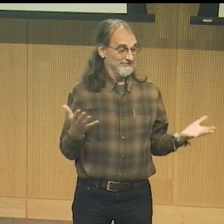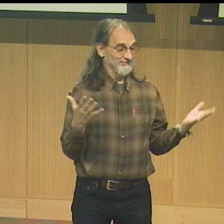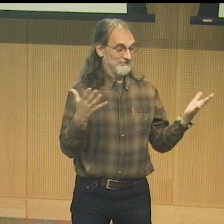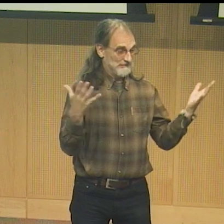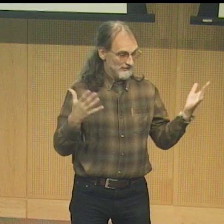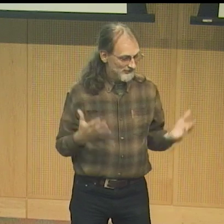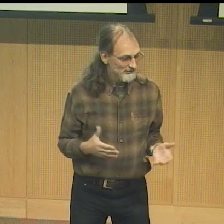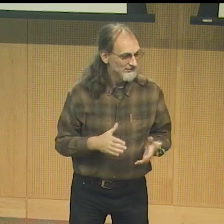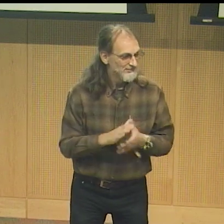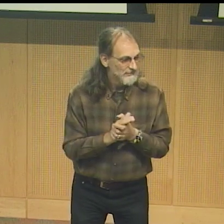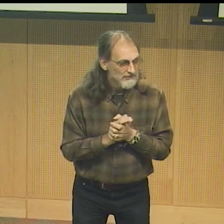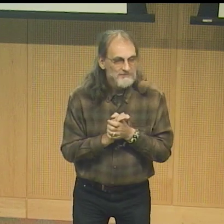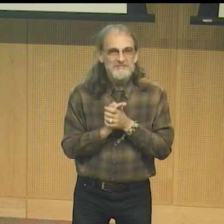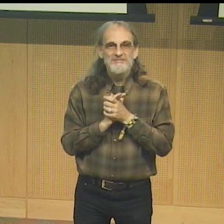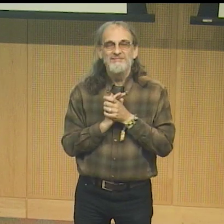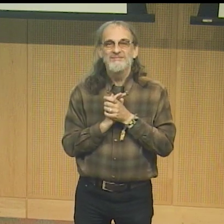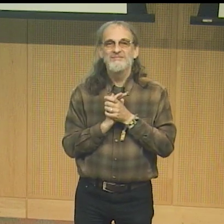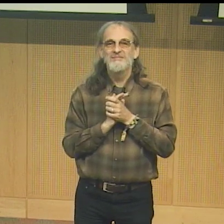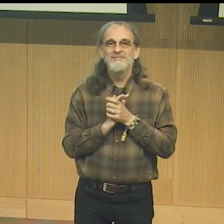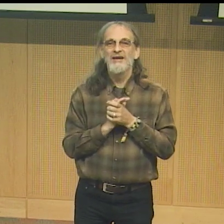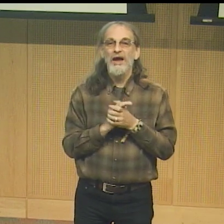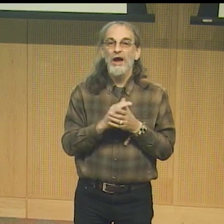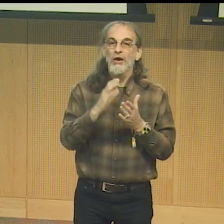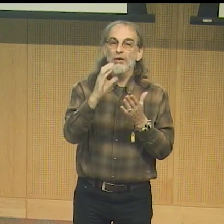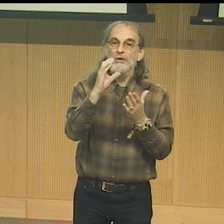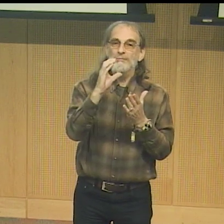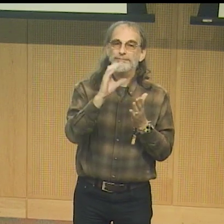Amazing numbers of people interested in this concept.